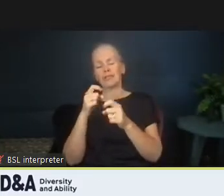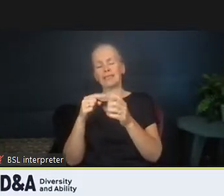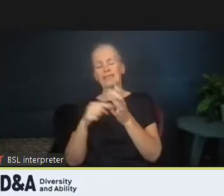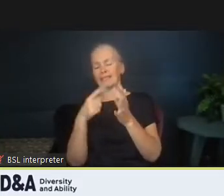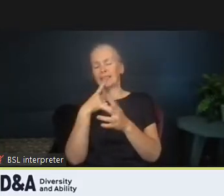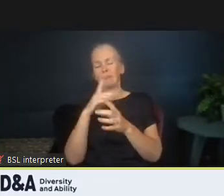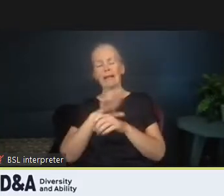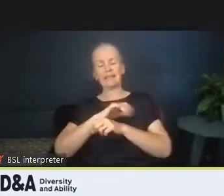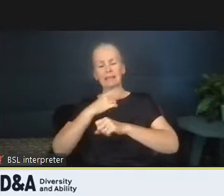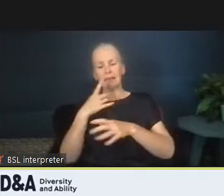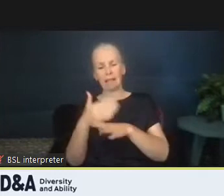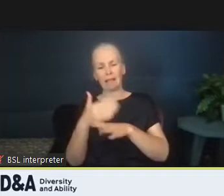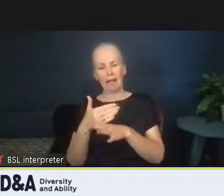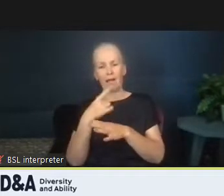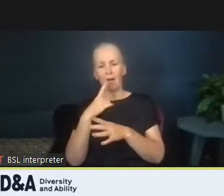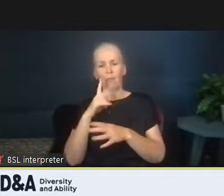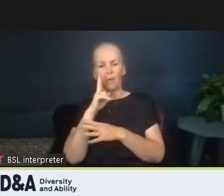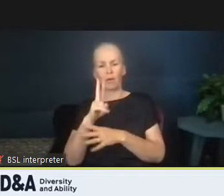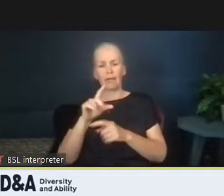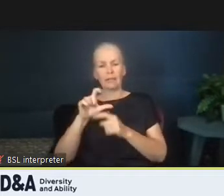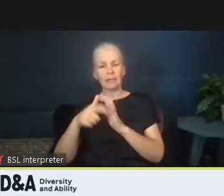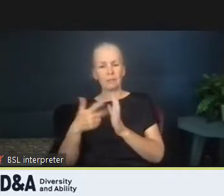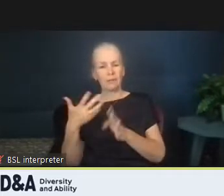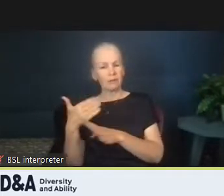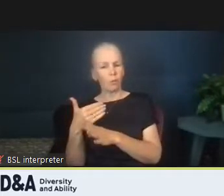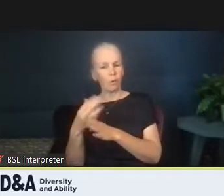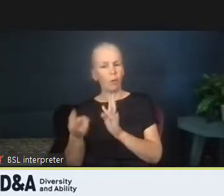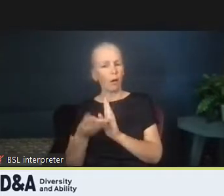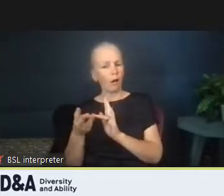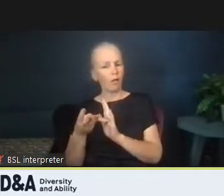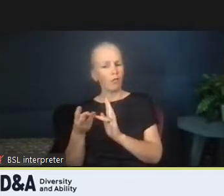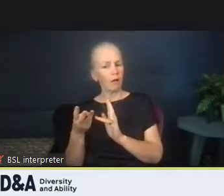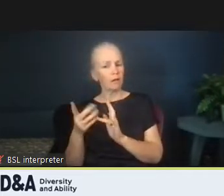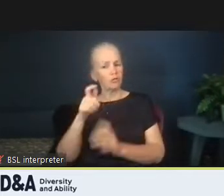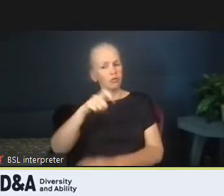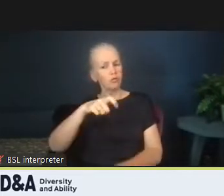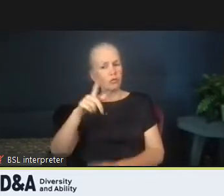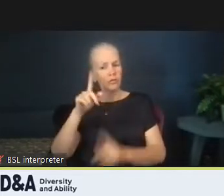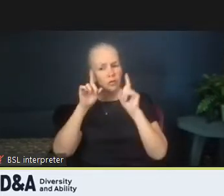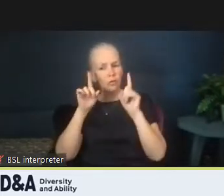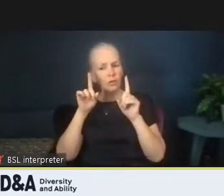at how disability services work with others, Student Unions learn from you and you learn